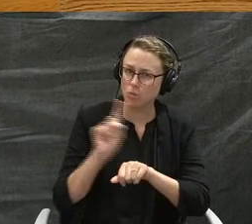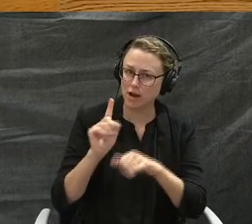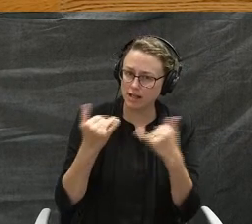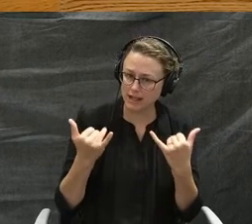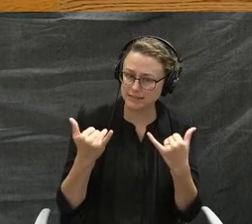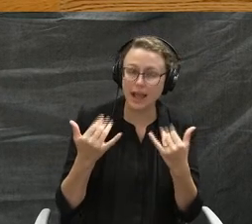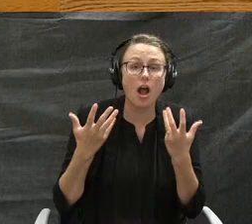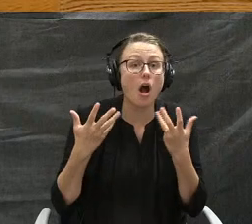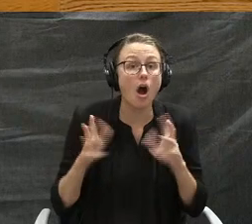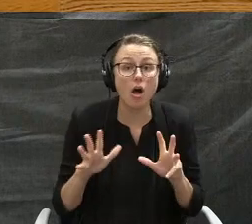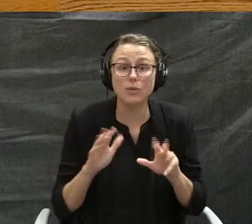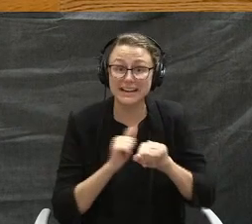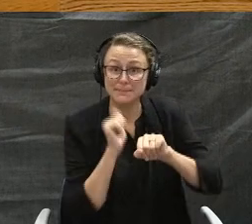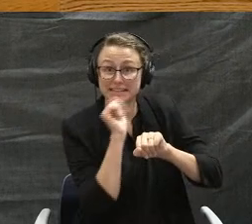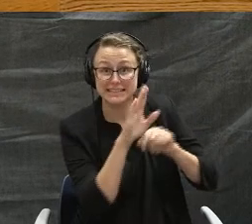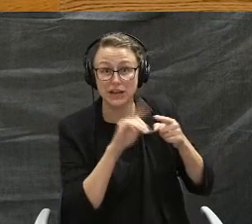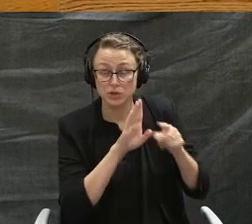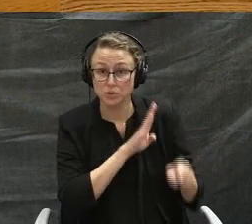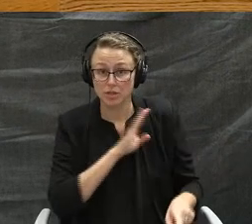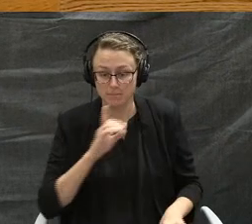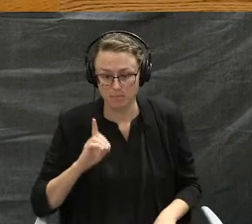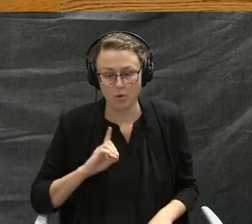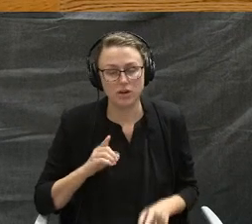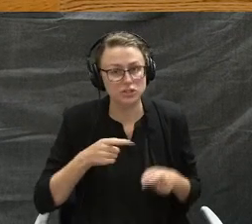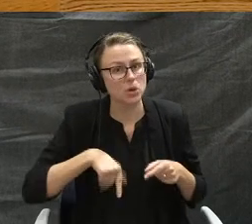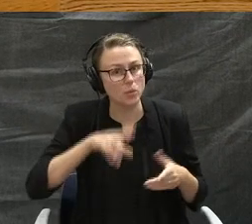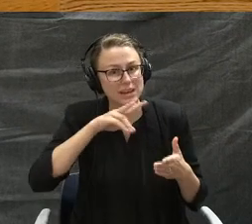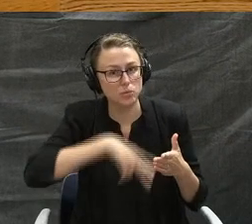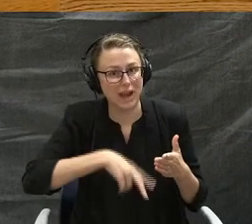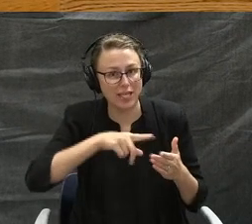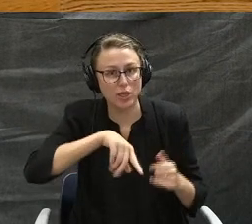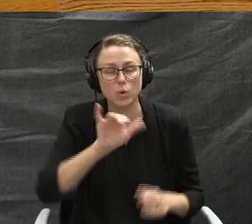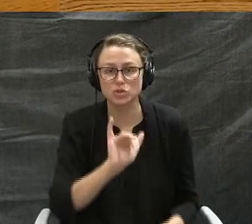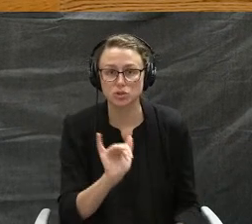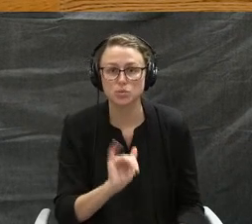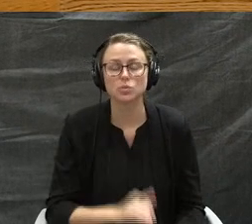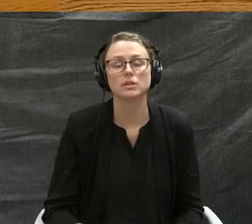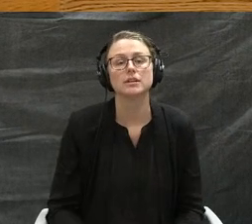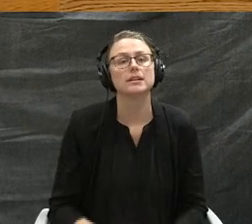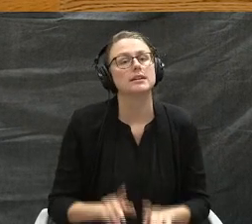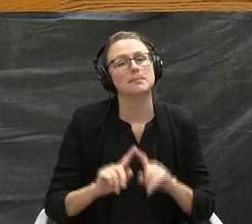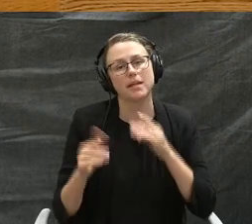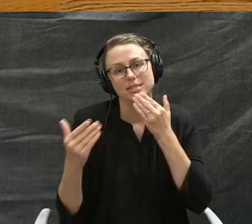did get a chance to read those also in advance. But thank you Kerry for taking.